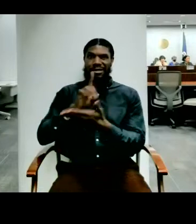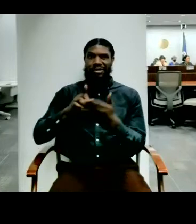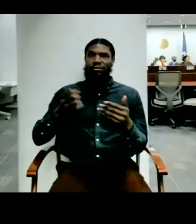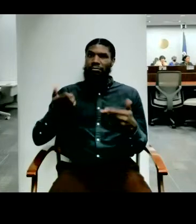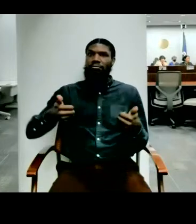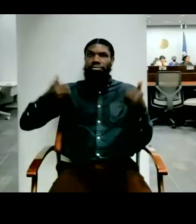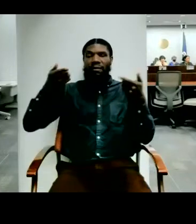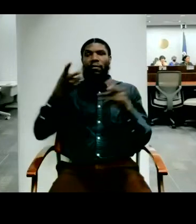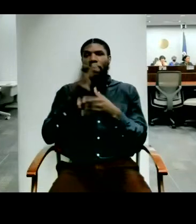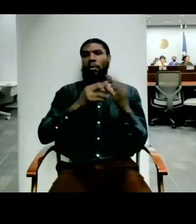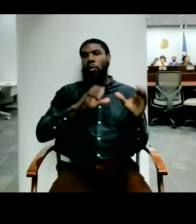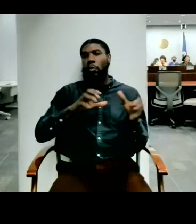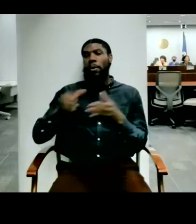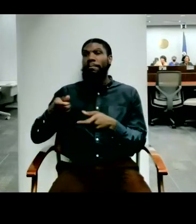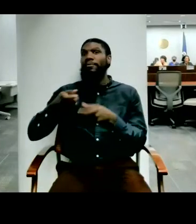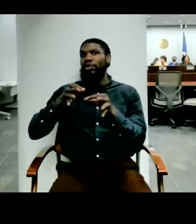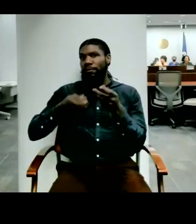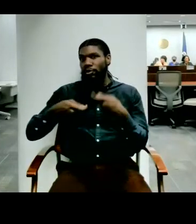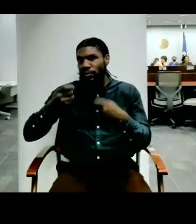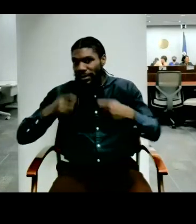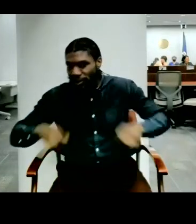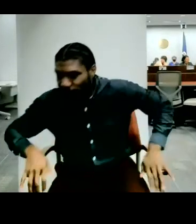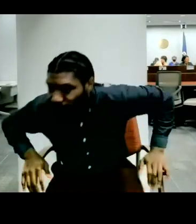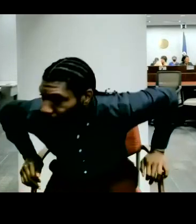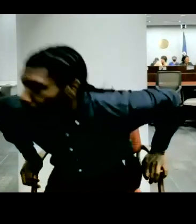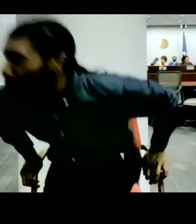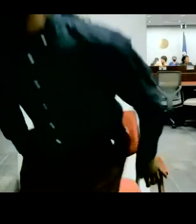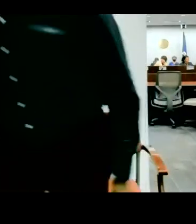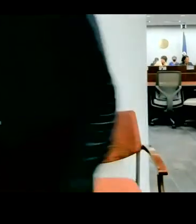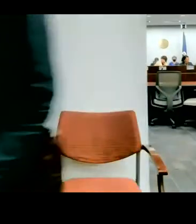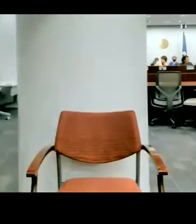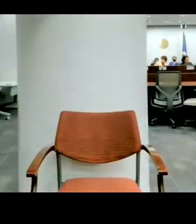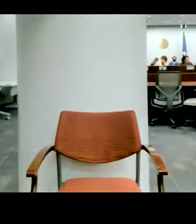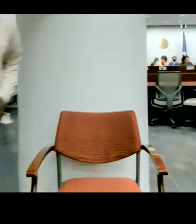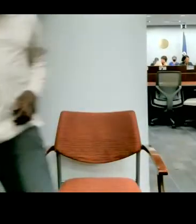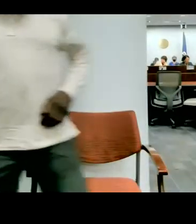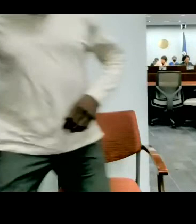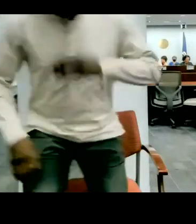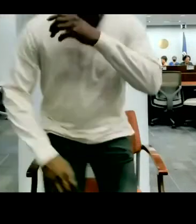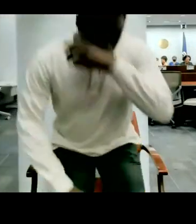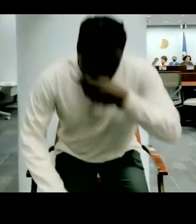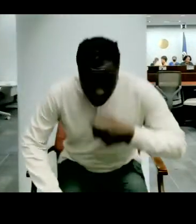Now from a perspective of what religion is and sincerely held religious belief